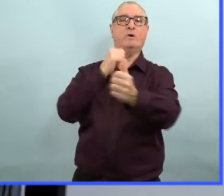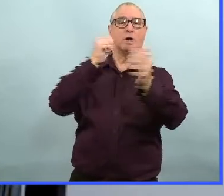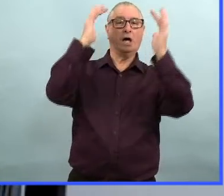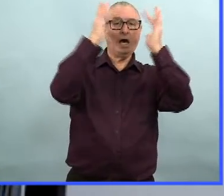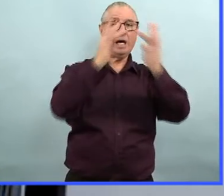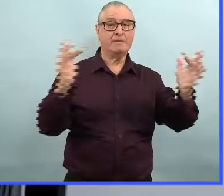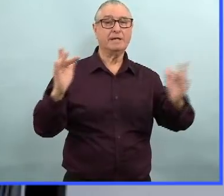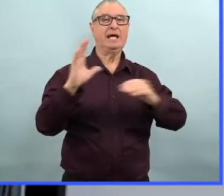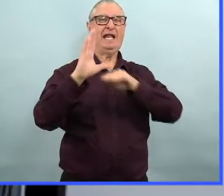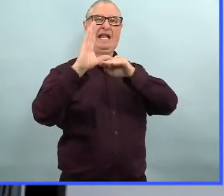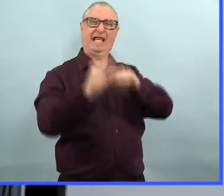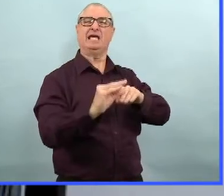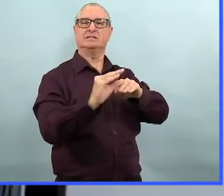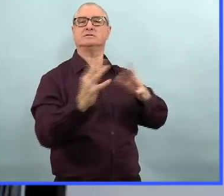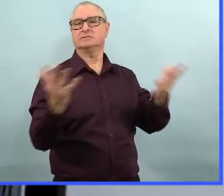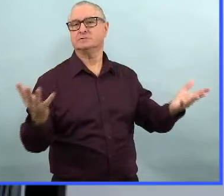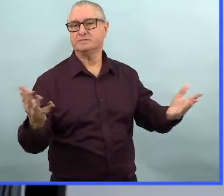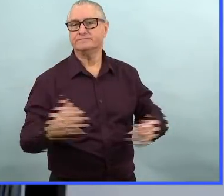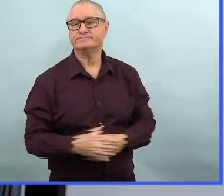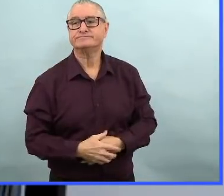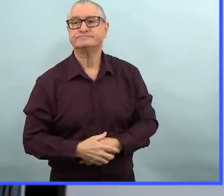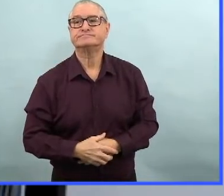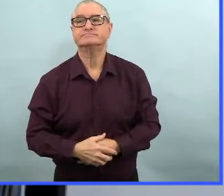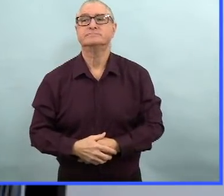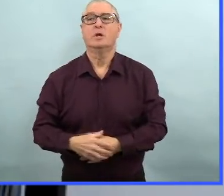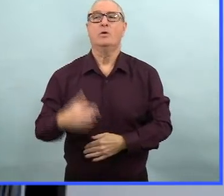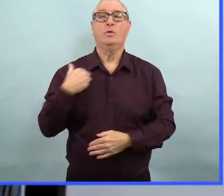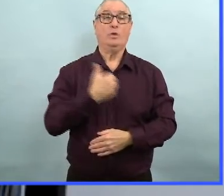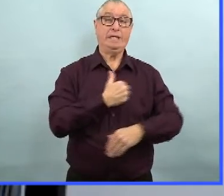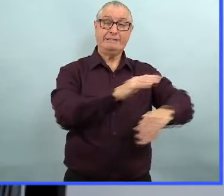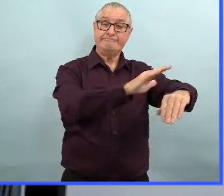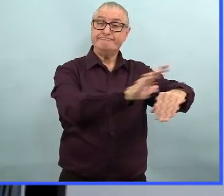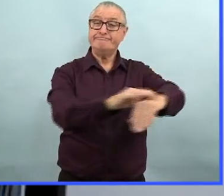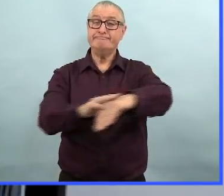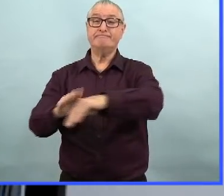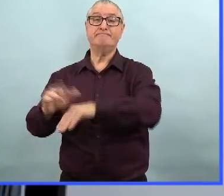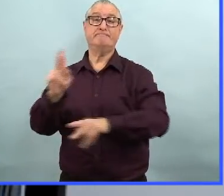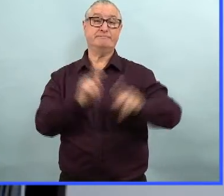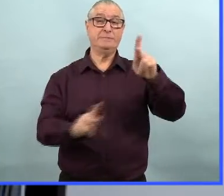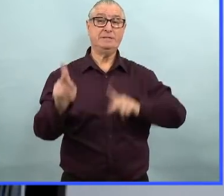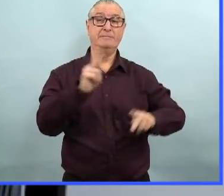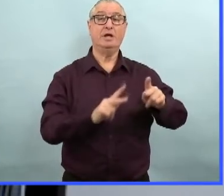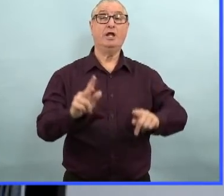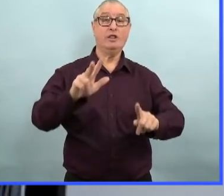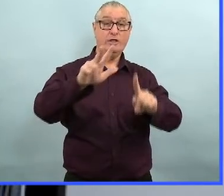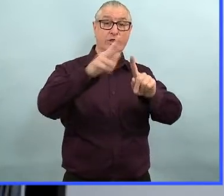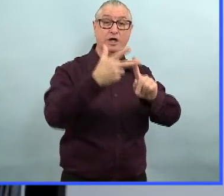are full and if they continue to grow in the number of patients in those hospitals it becomes